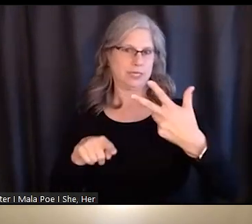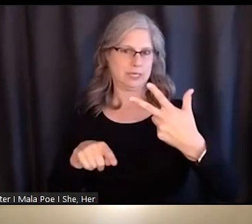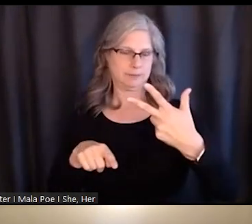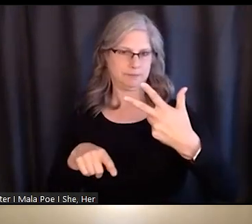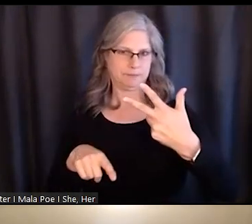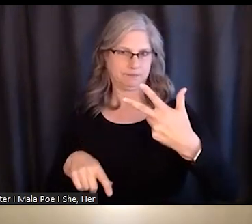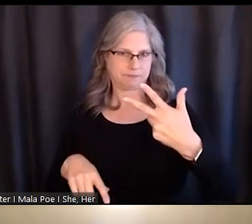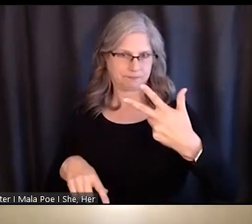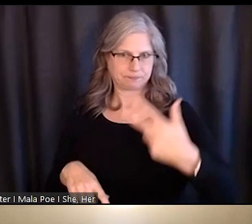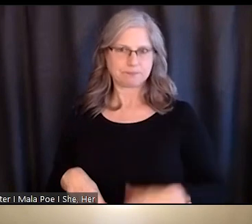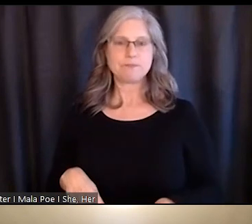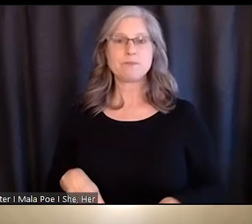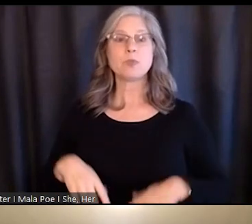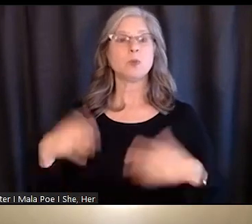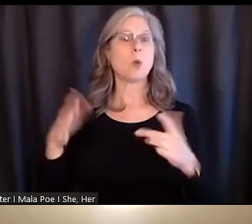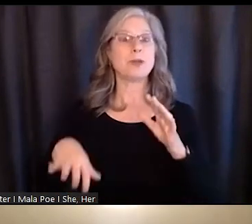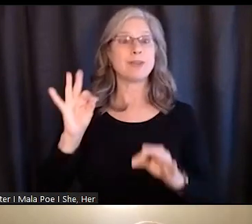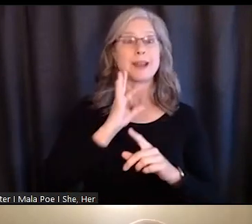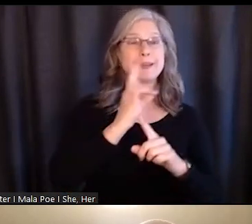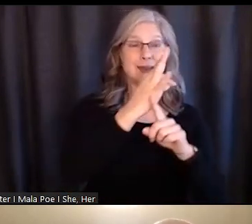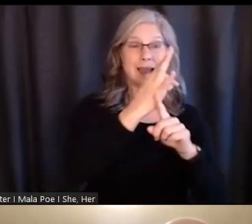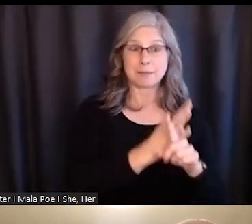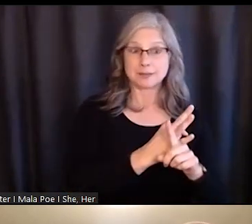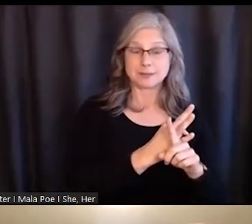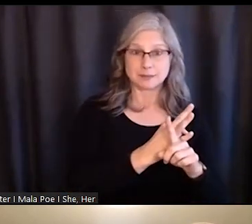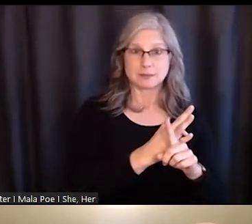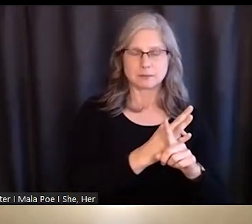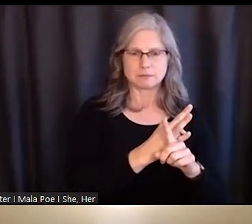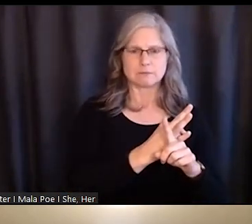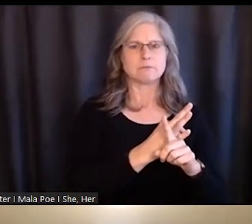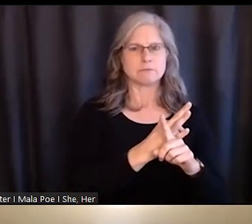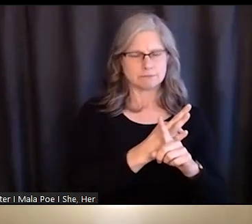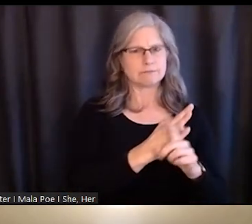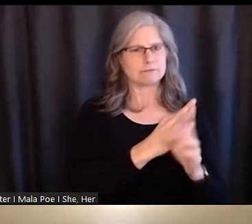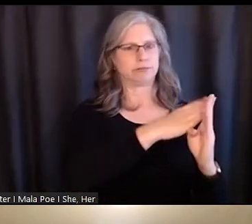So what we found even at nine months was really a range of abilities in children's